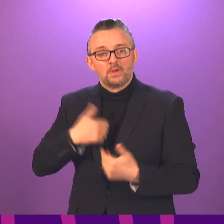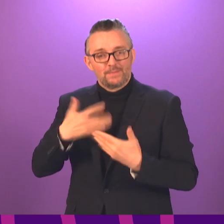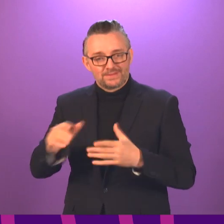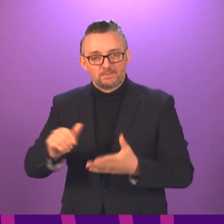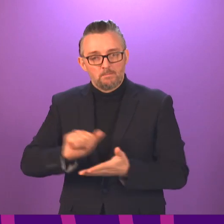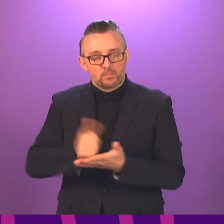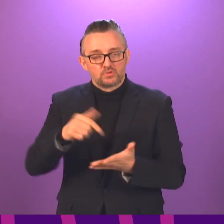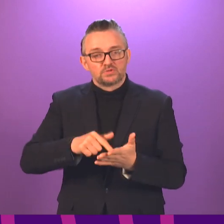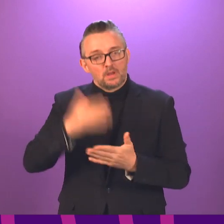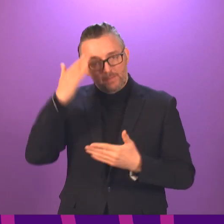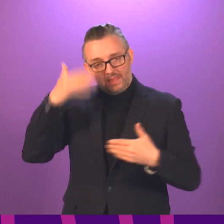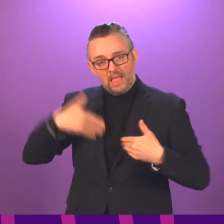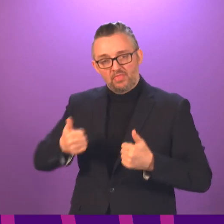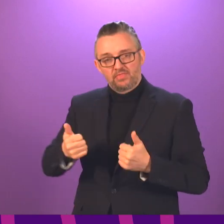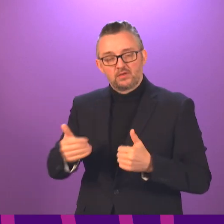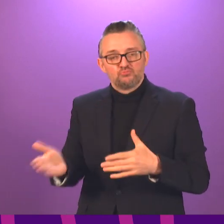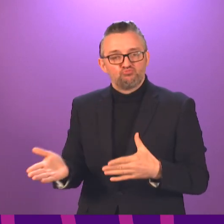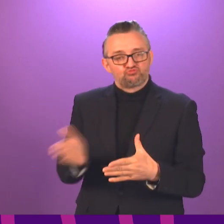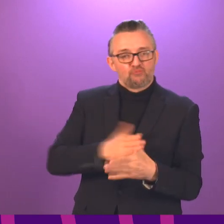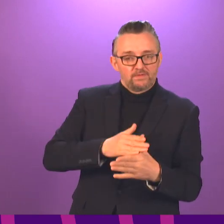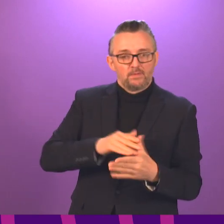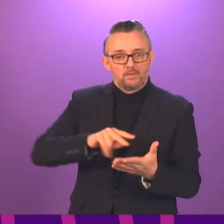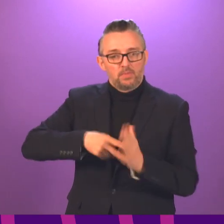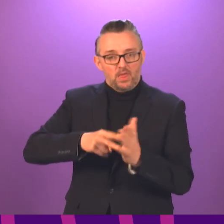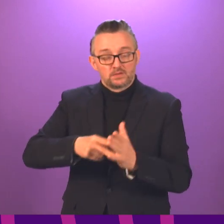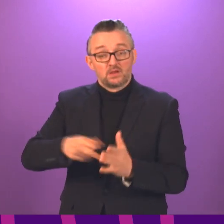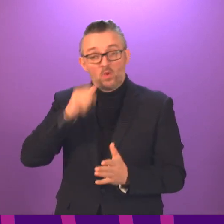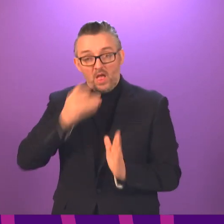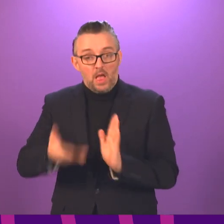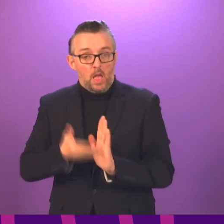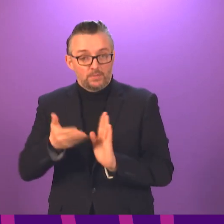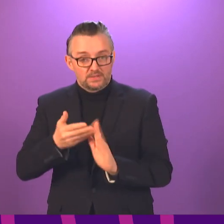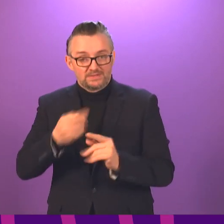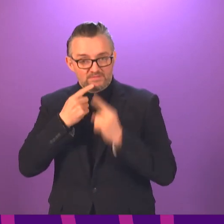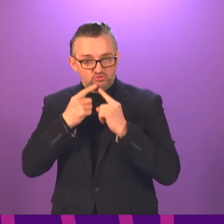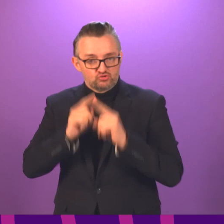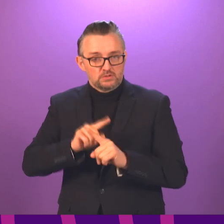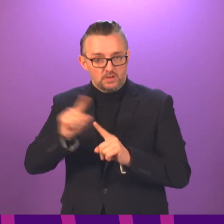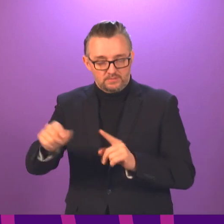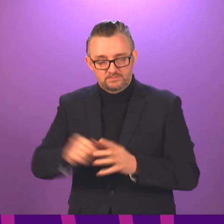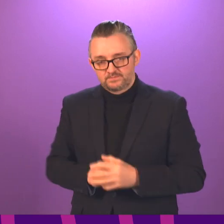the Minister for Mental Health will continue to keep Parliament updated. Before the pandemic,